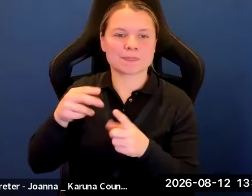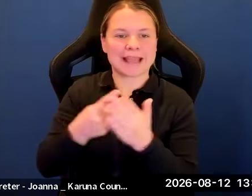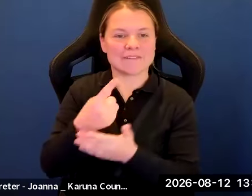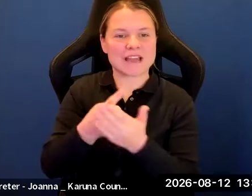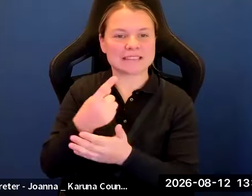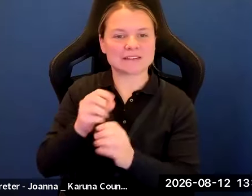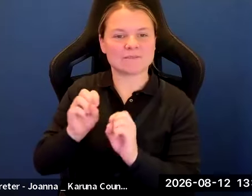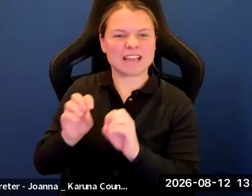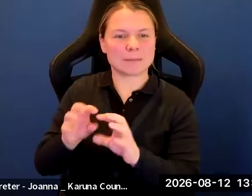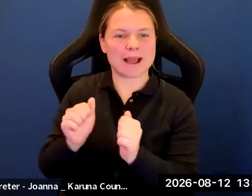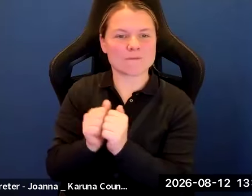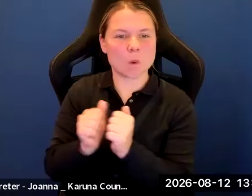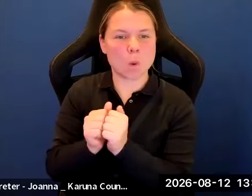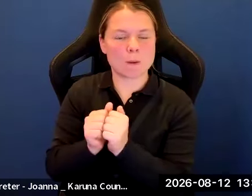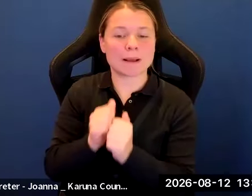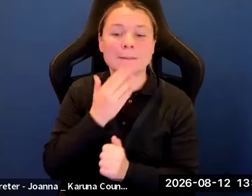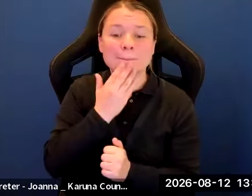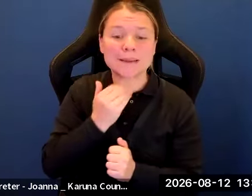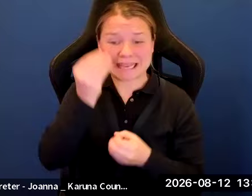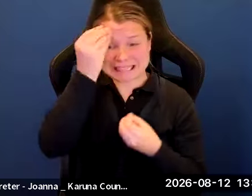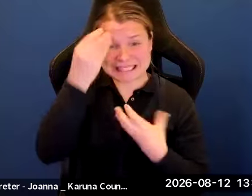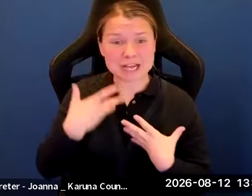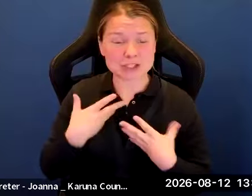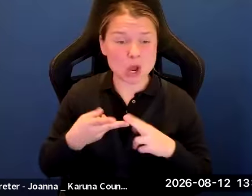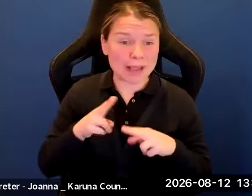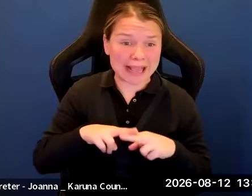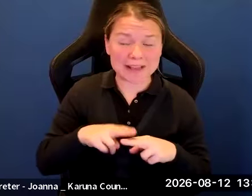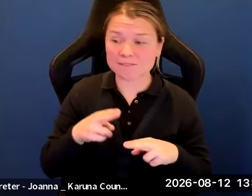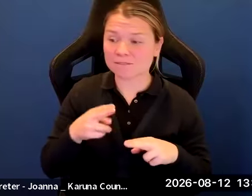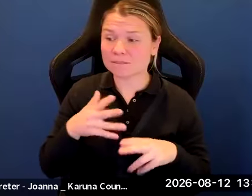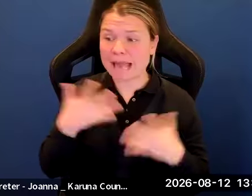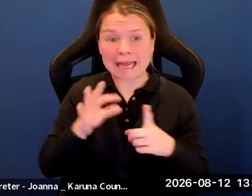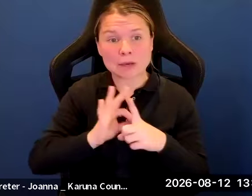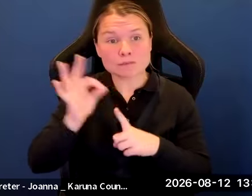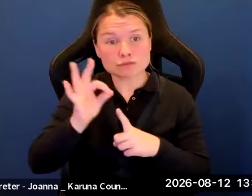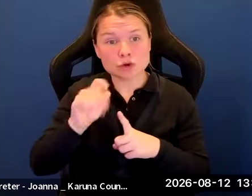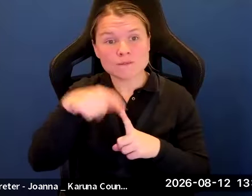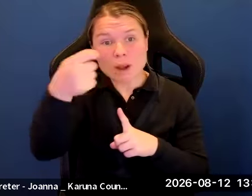I think when you close the Zoom event you'll be directed